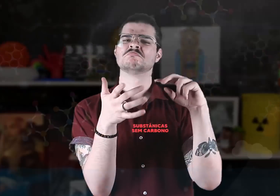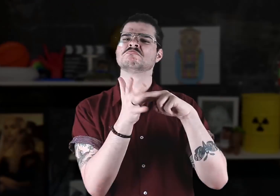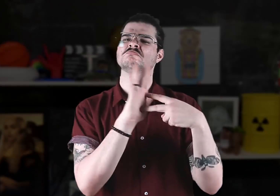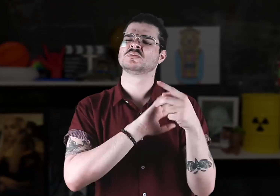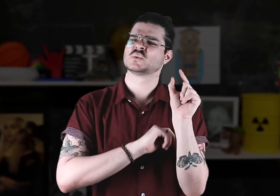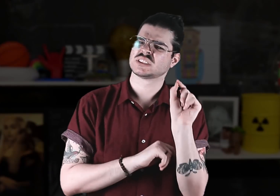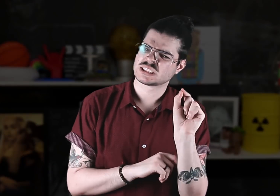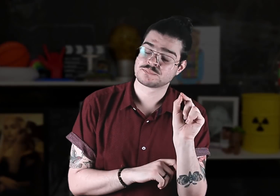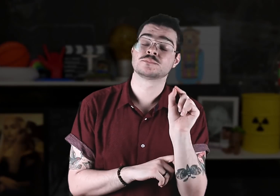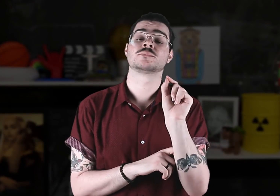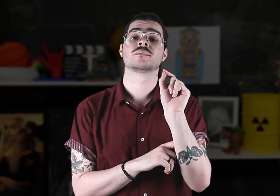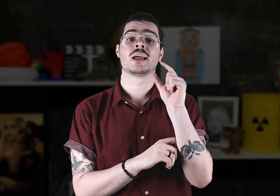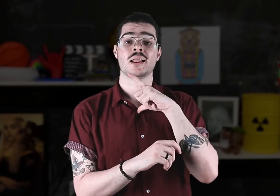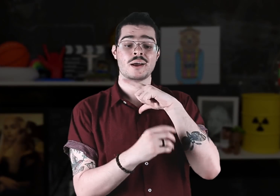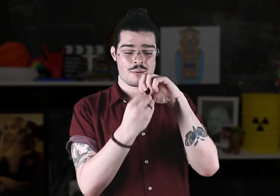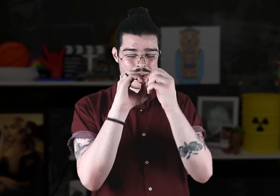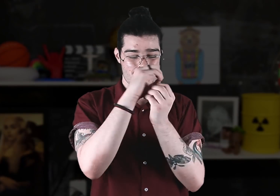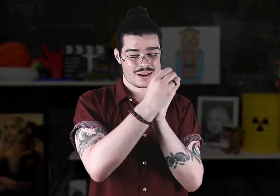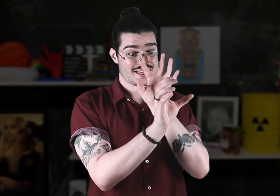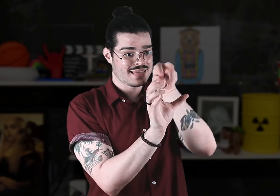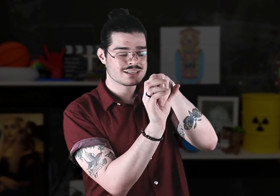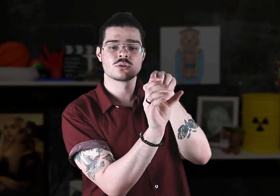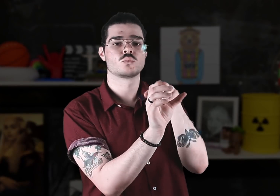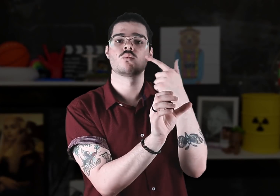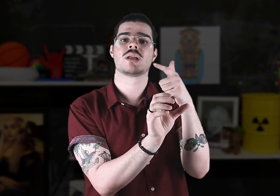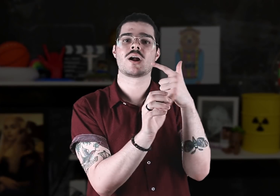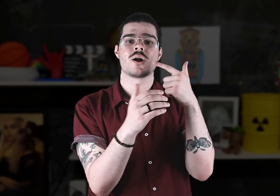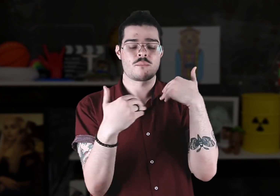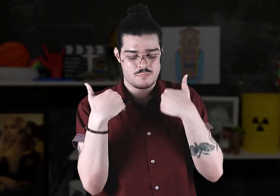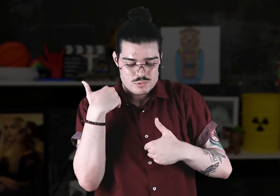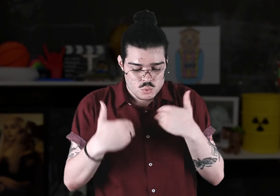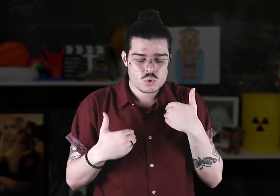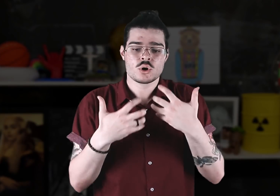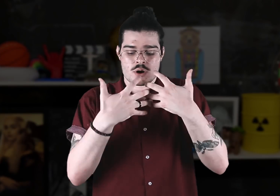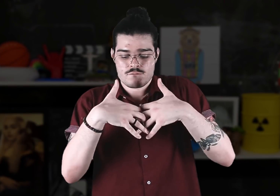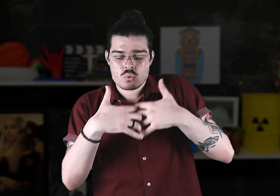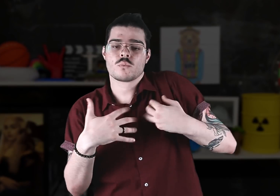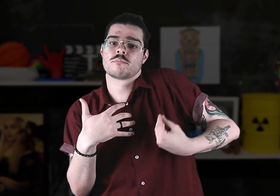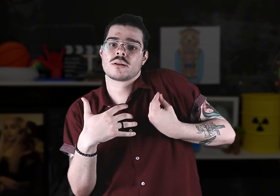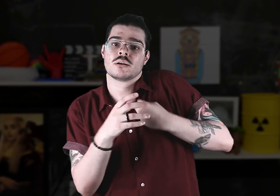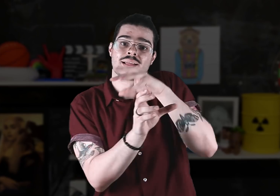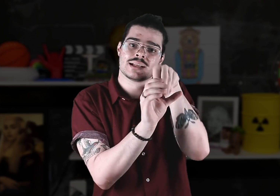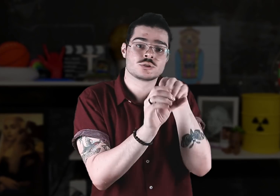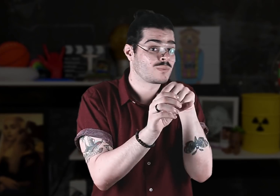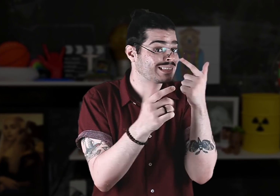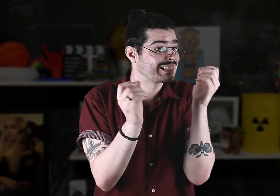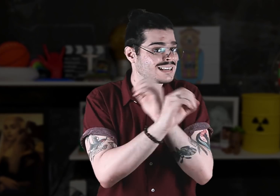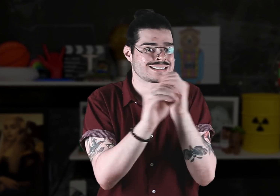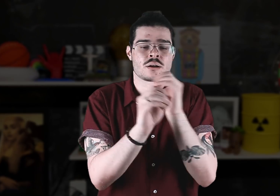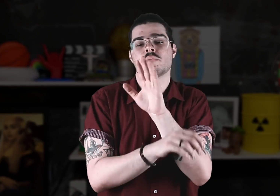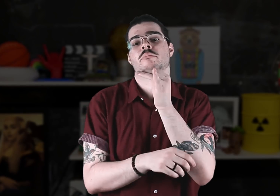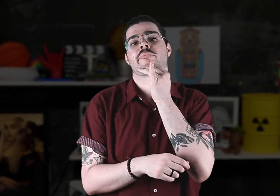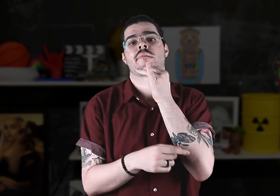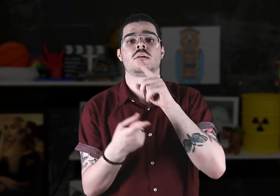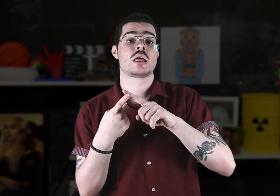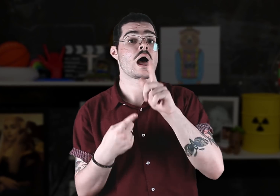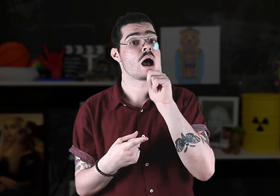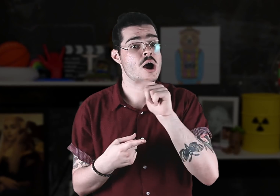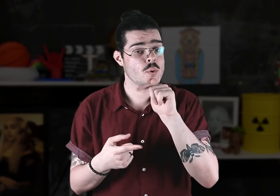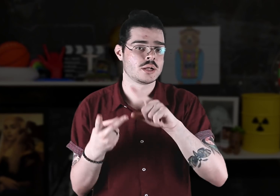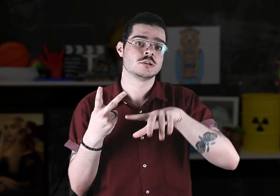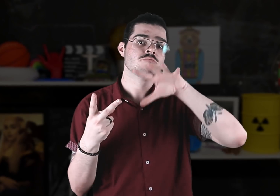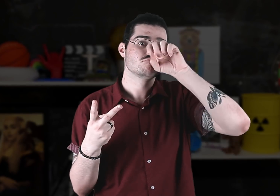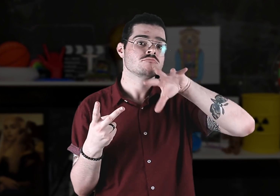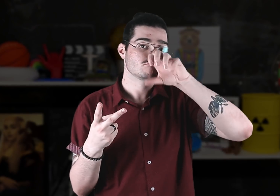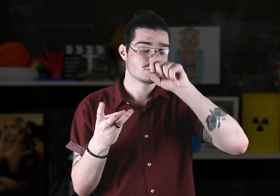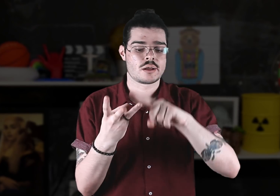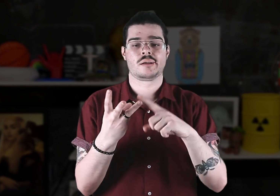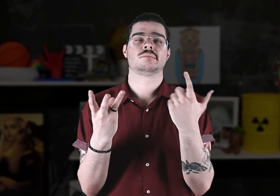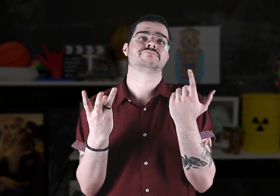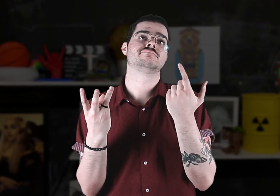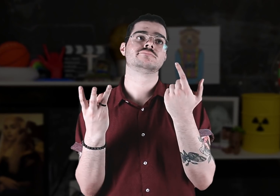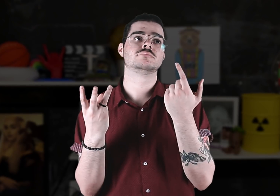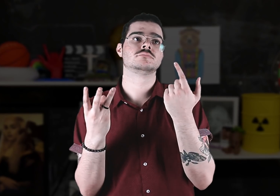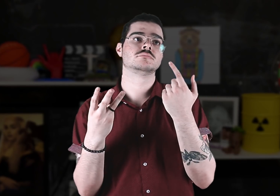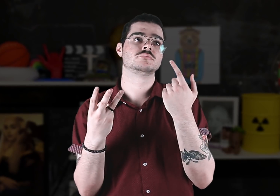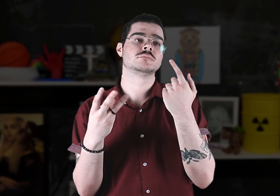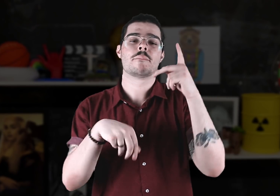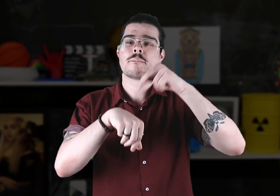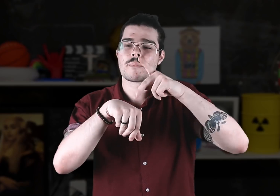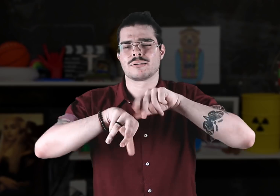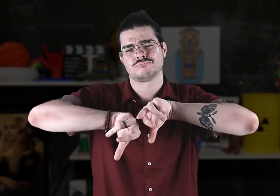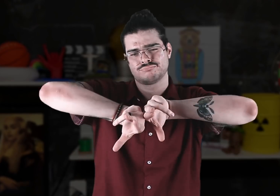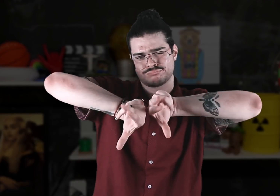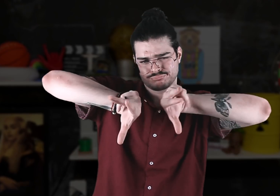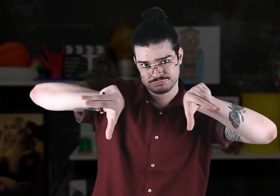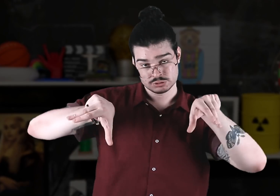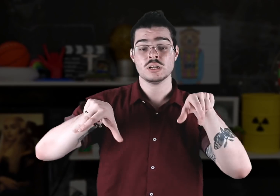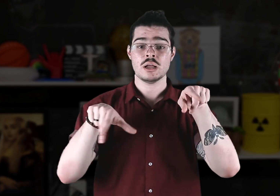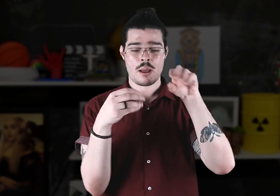which are without living organisms, such as water, oxygen gas and mineral salts,